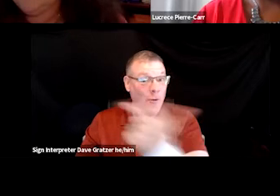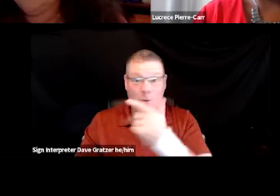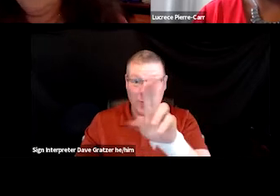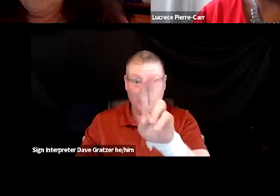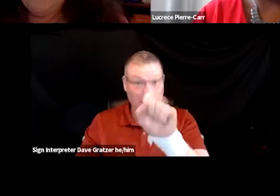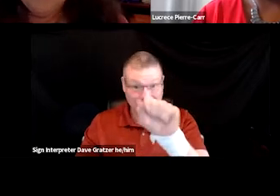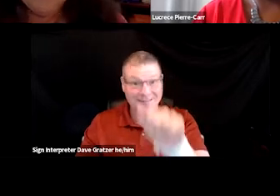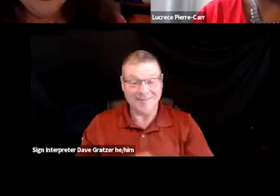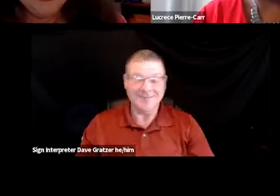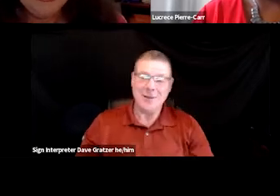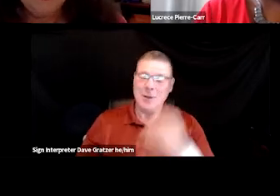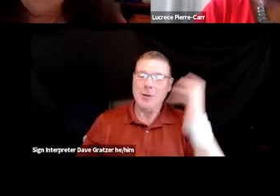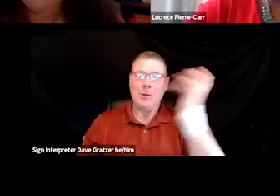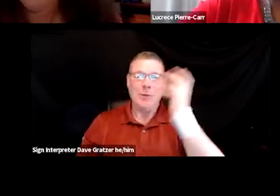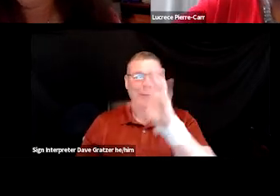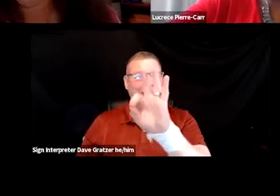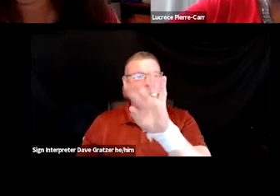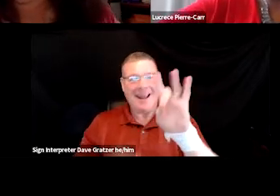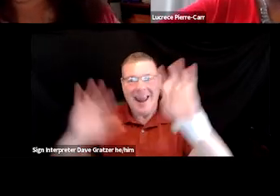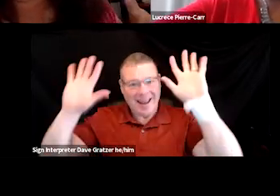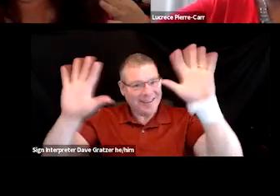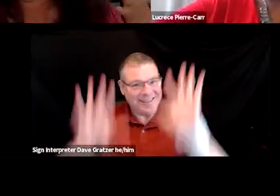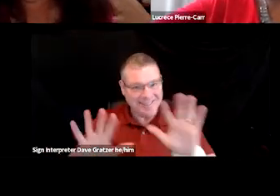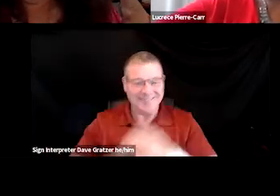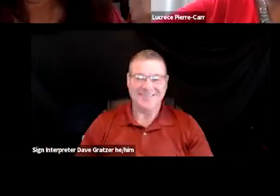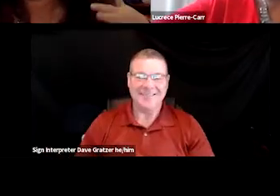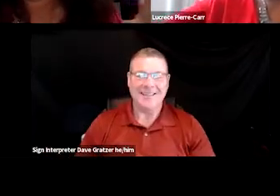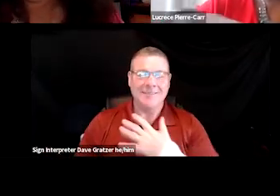So woo 988, you all. Everybody just take a deep breath.